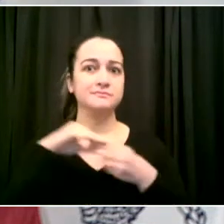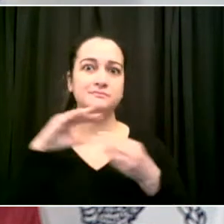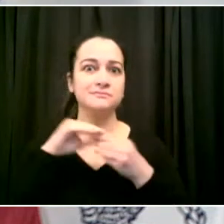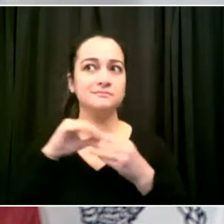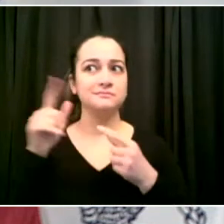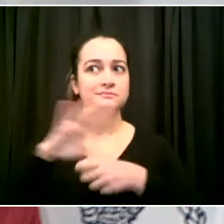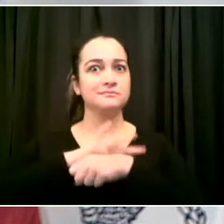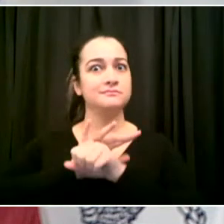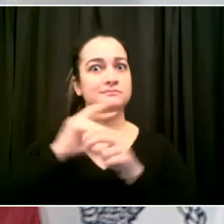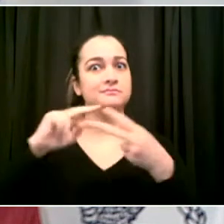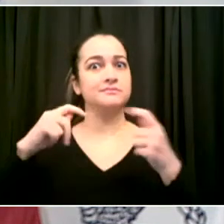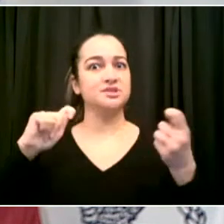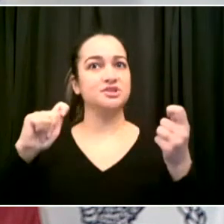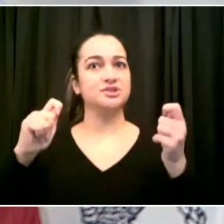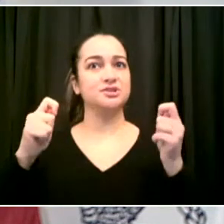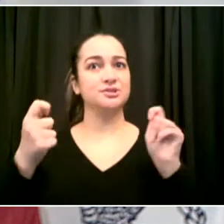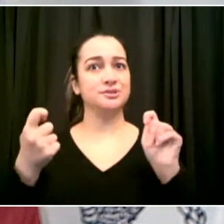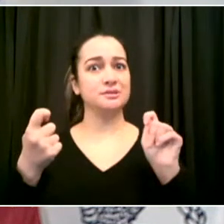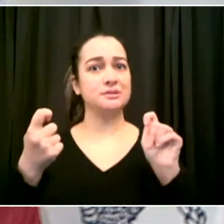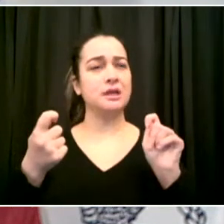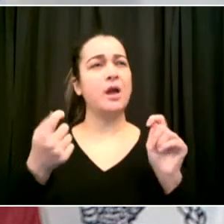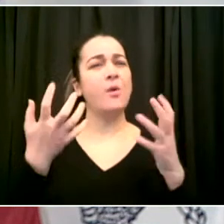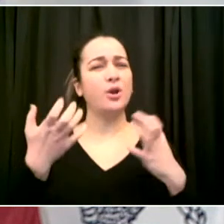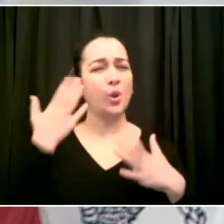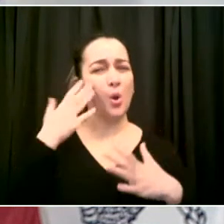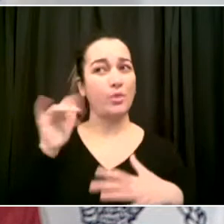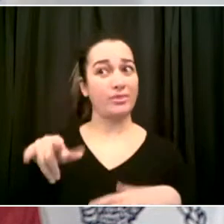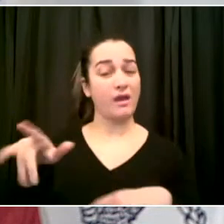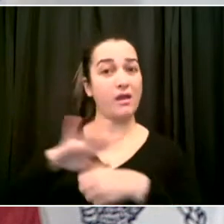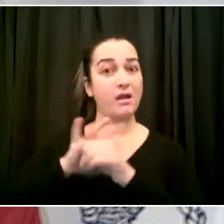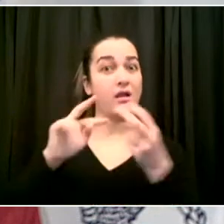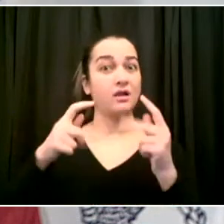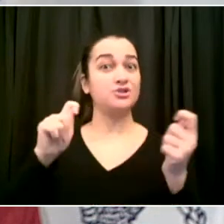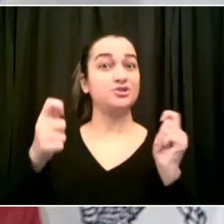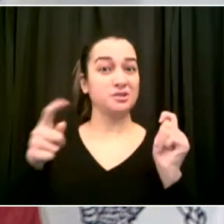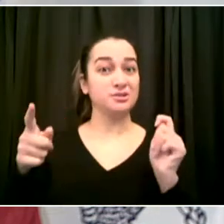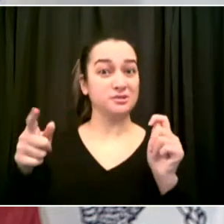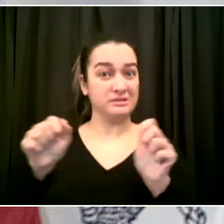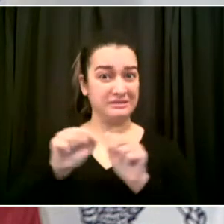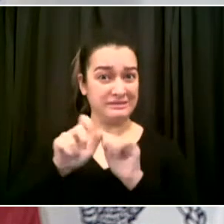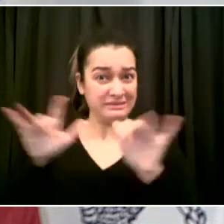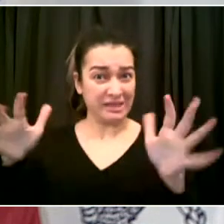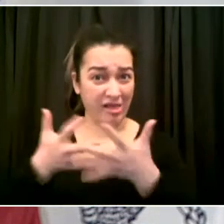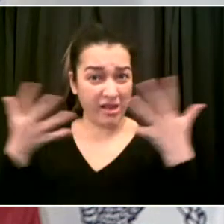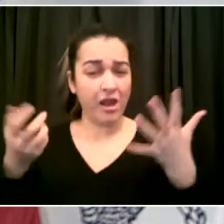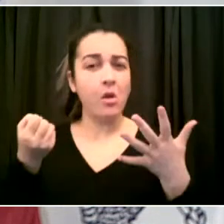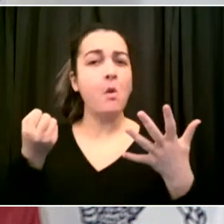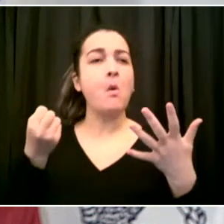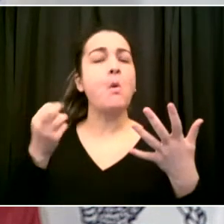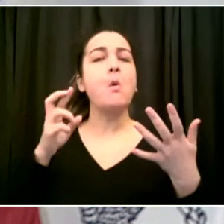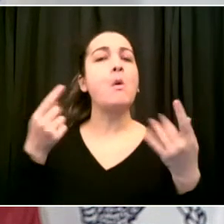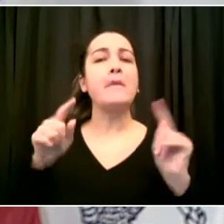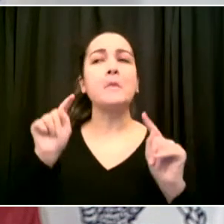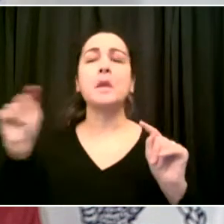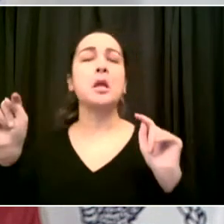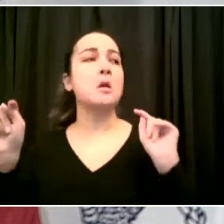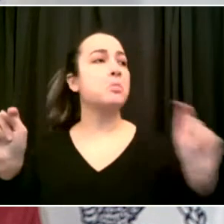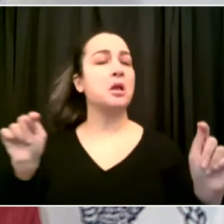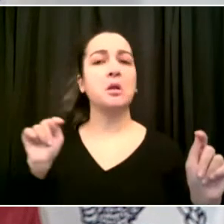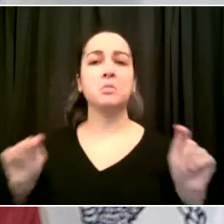PREVALENT THESE EVER VARIANTS ARE